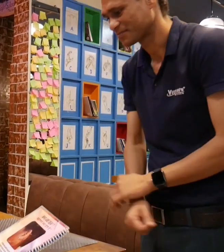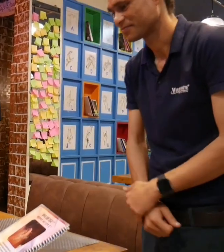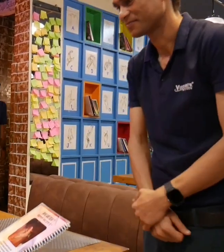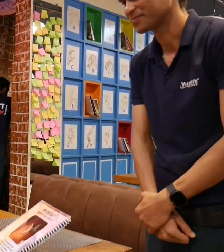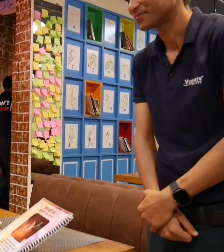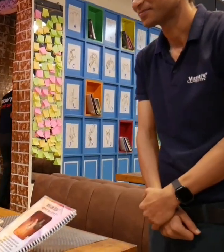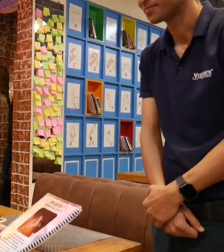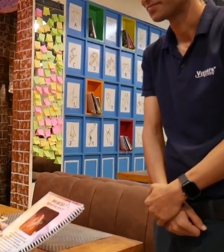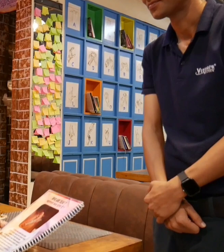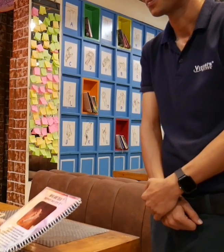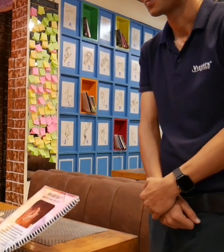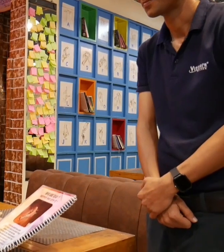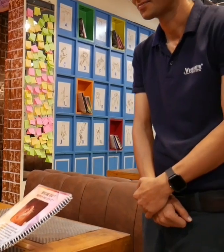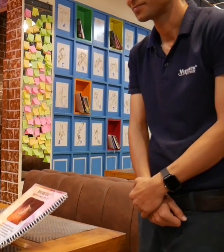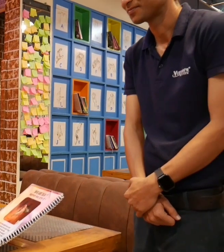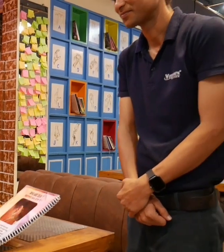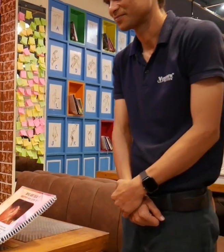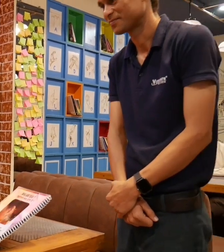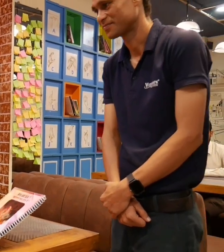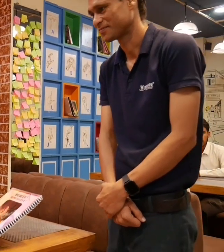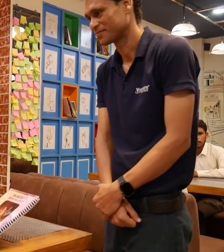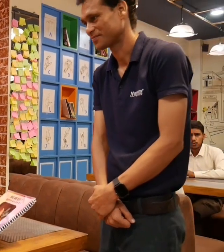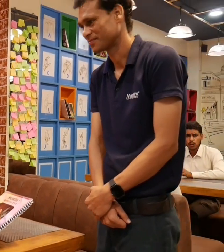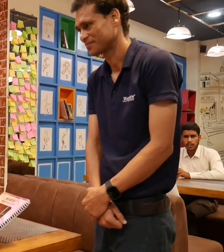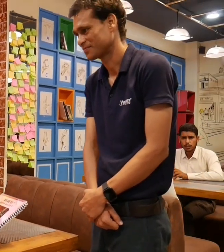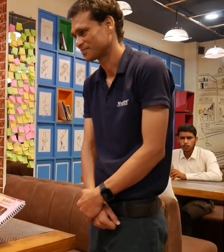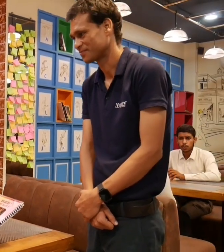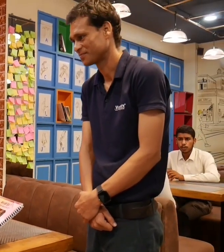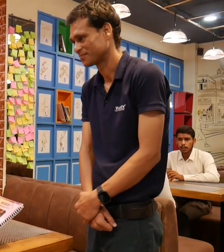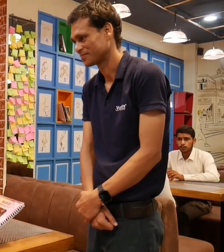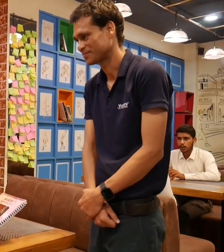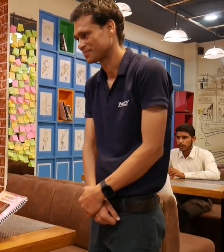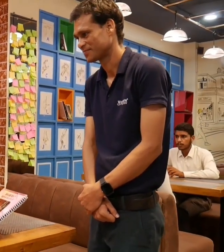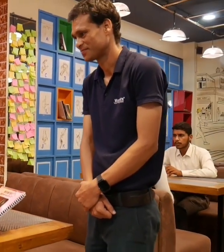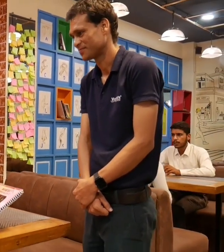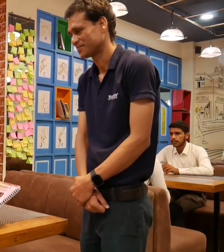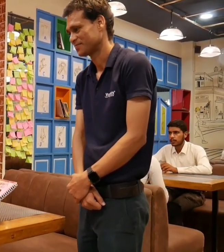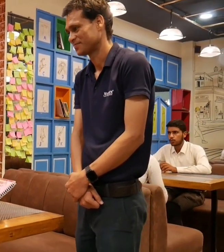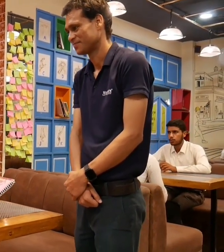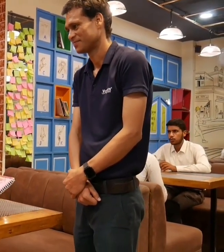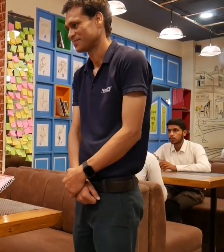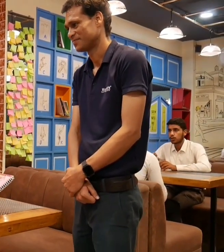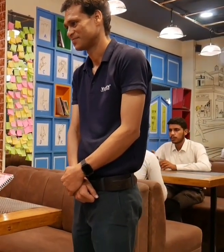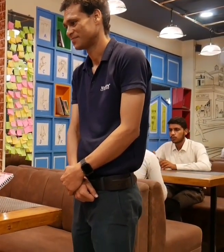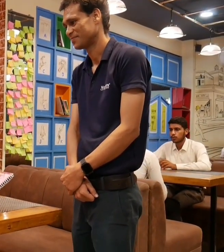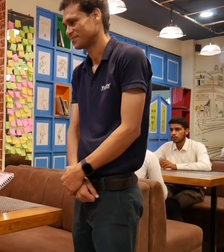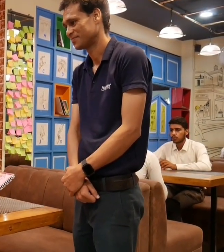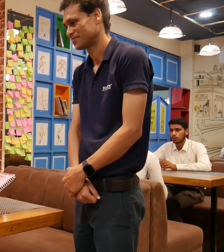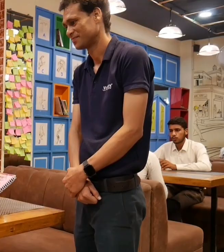Who are deaf? A person who cannot hear is deaf, as they cannot hear so they cannot speak